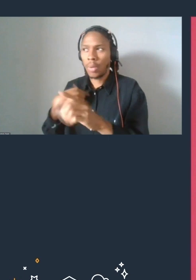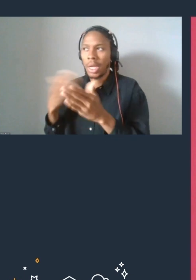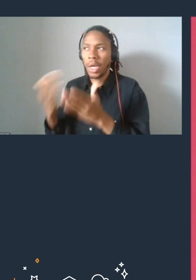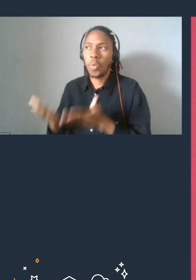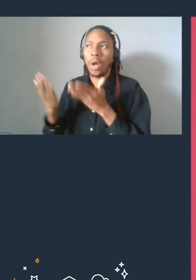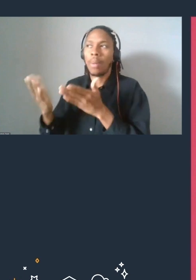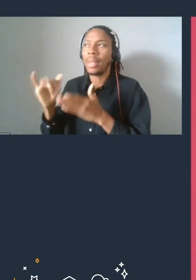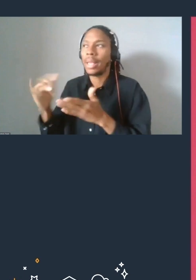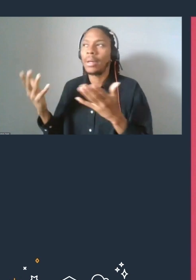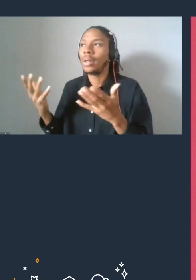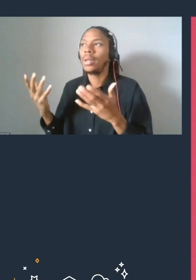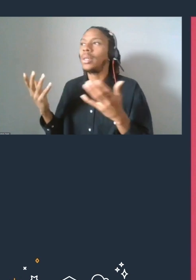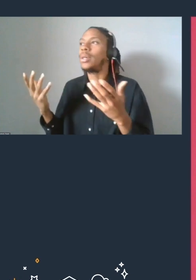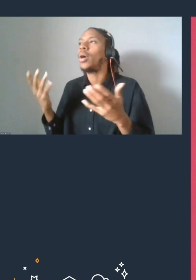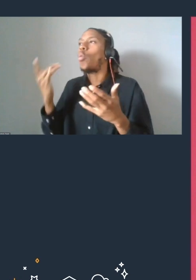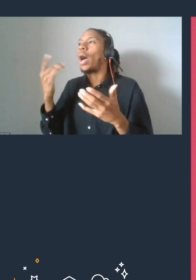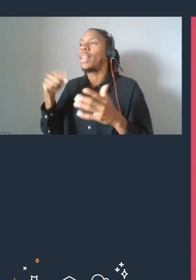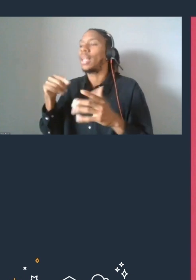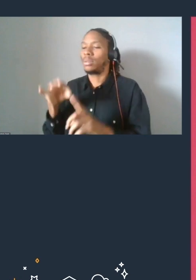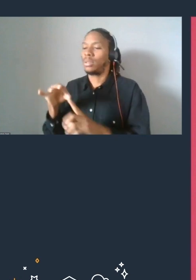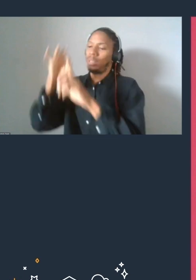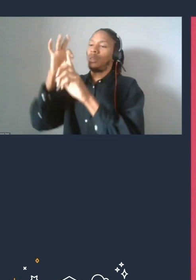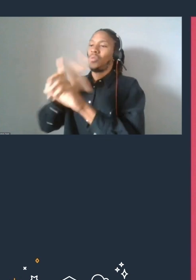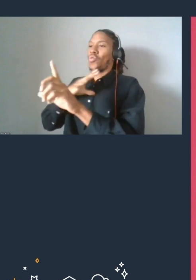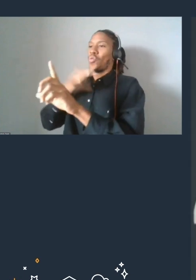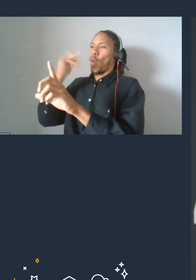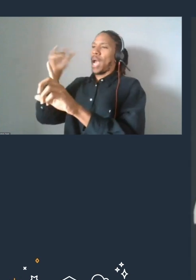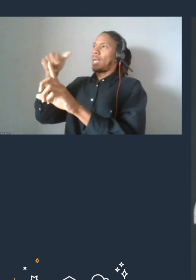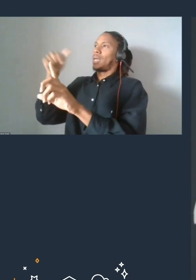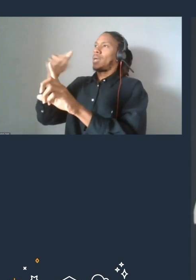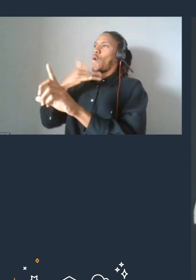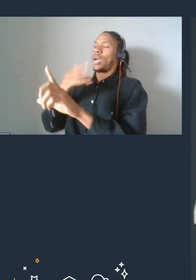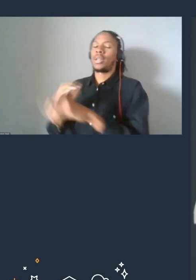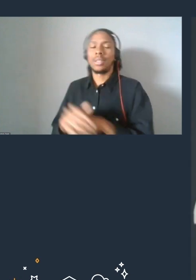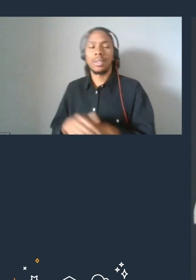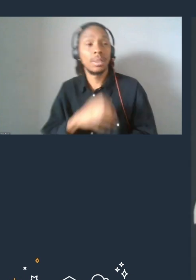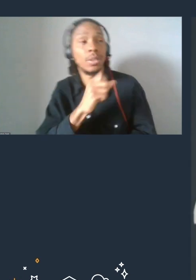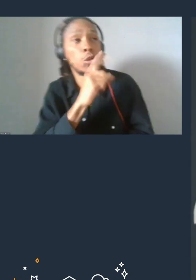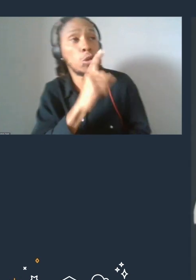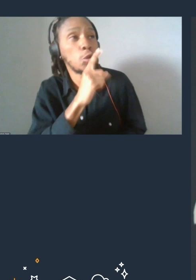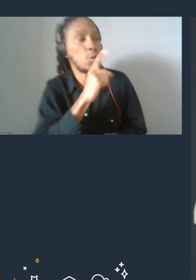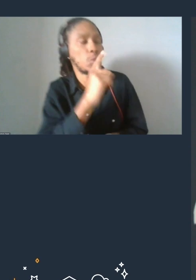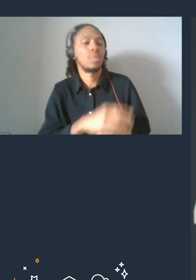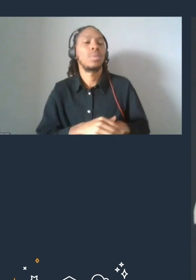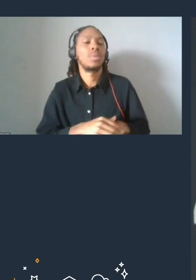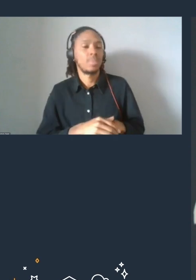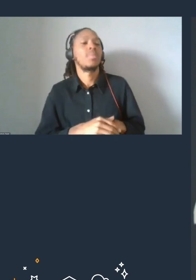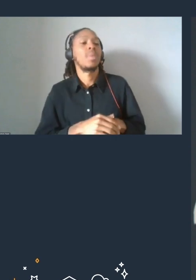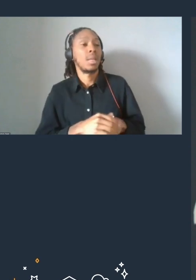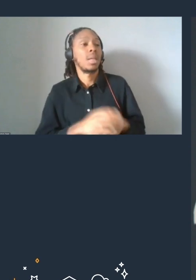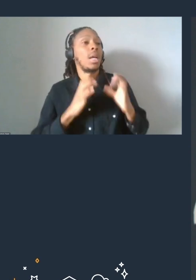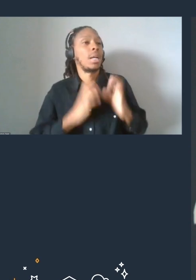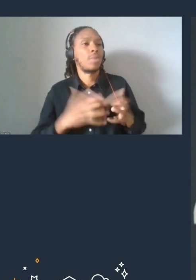What is so great about this feature? Sure, yeah, so customers have told us that they